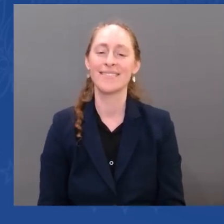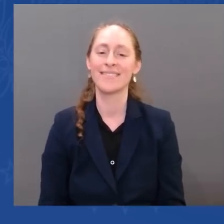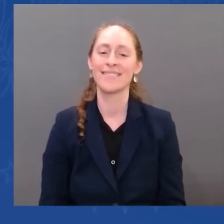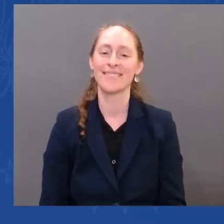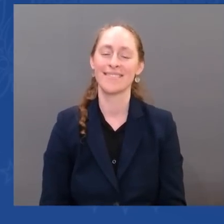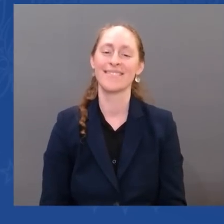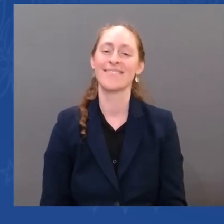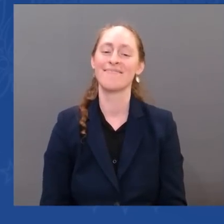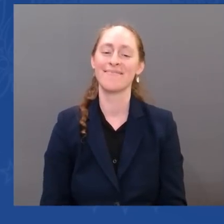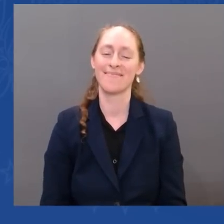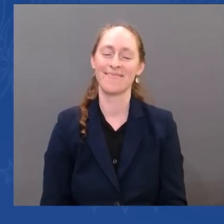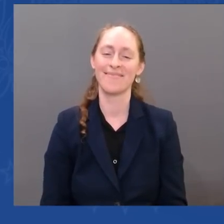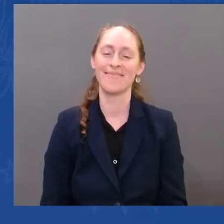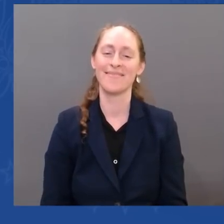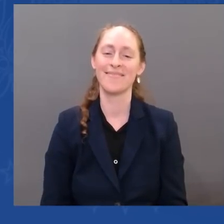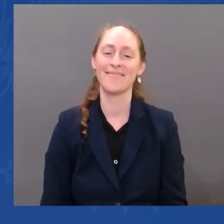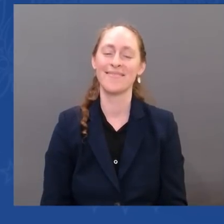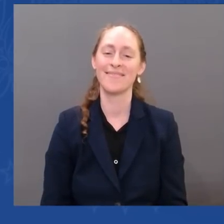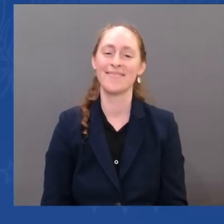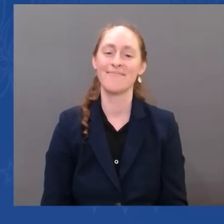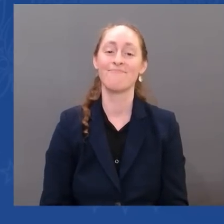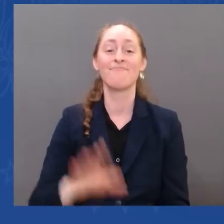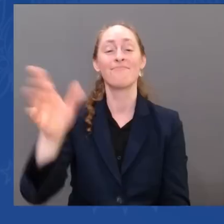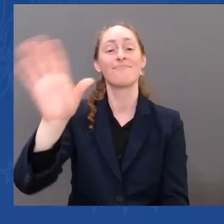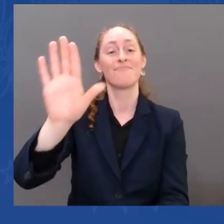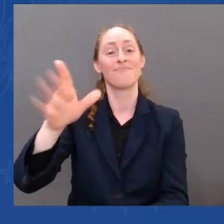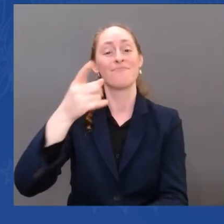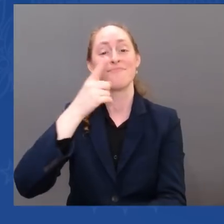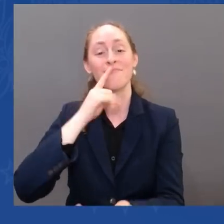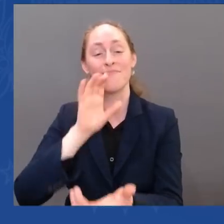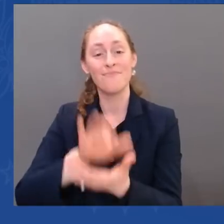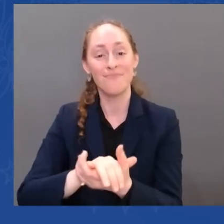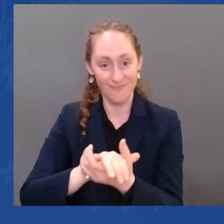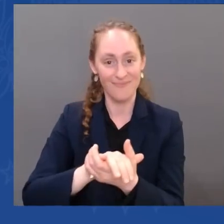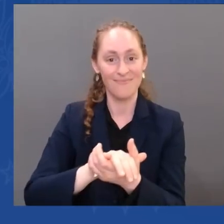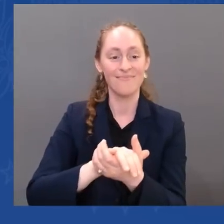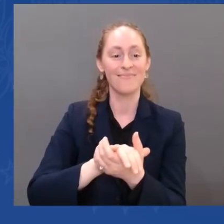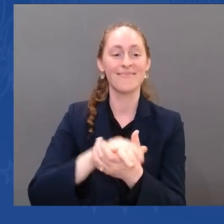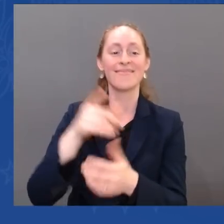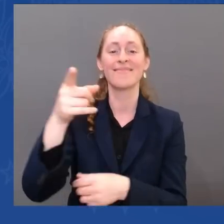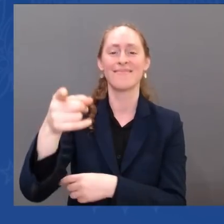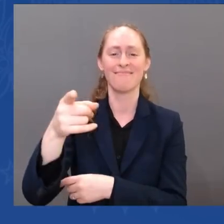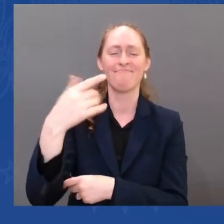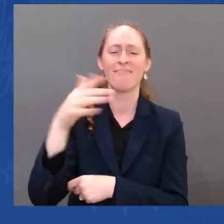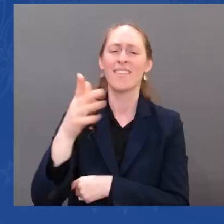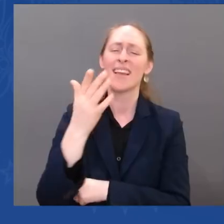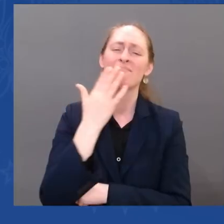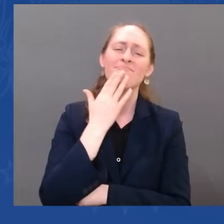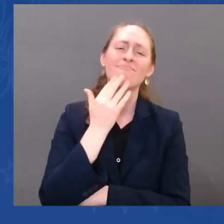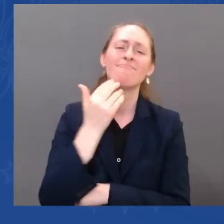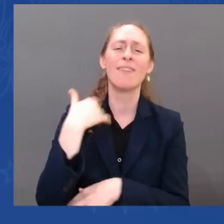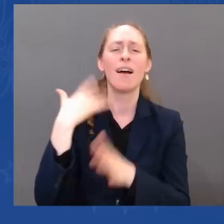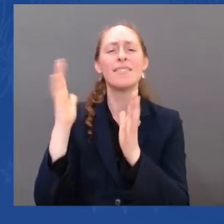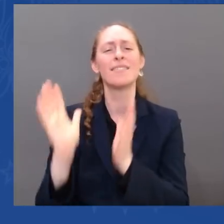and it was so nice to get to know you and Sofia and Dafni.